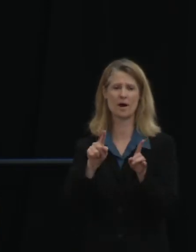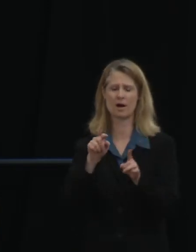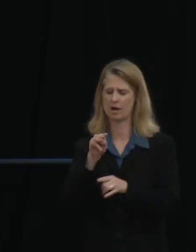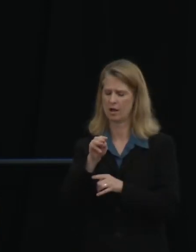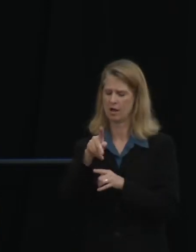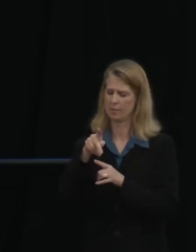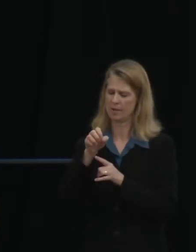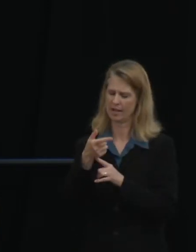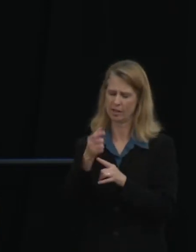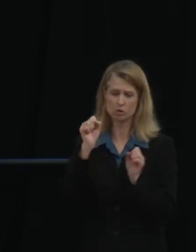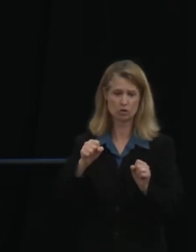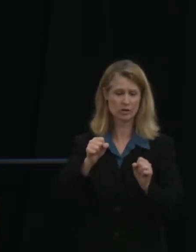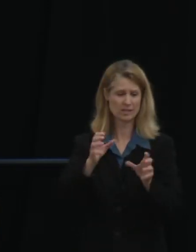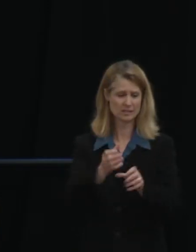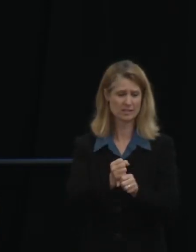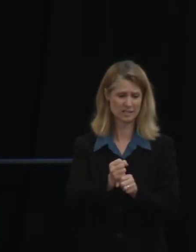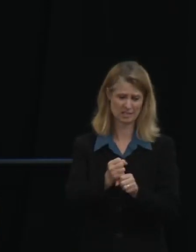"You could teach a monkey to take a blood pressure."